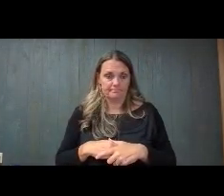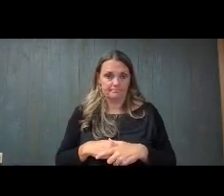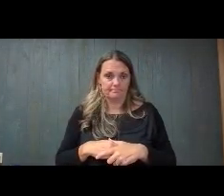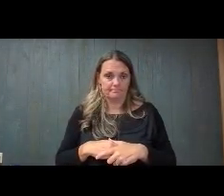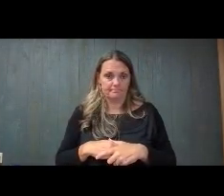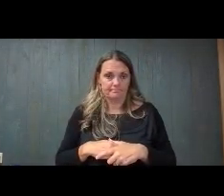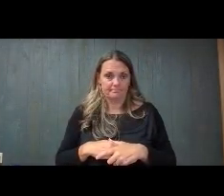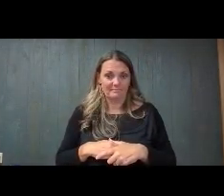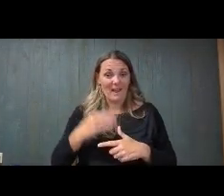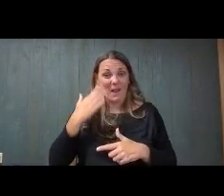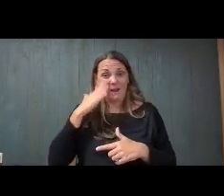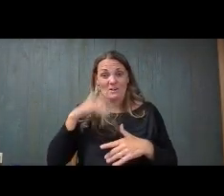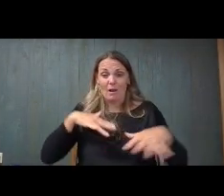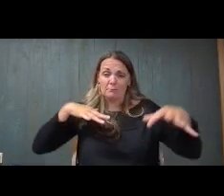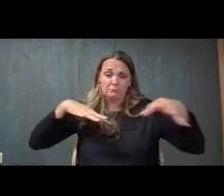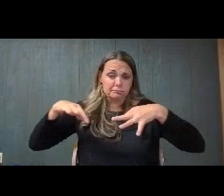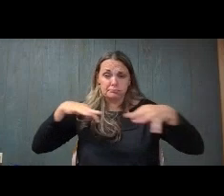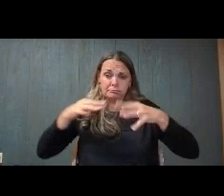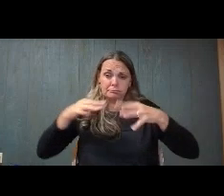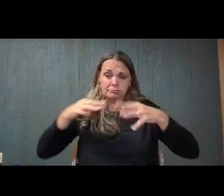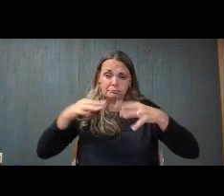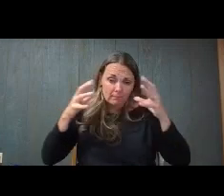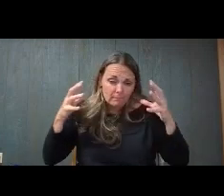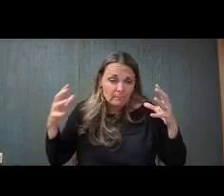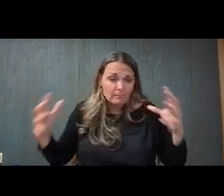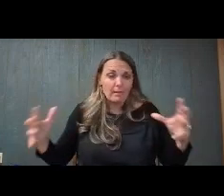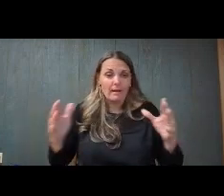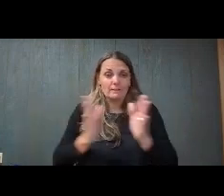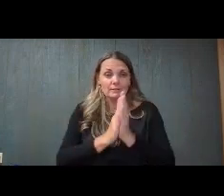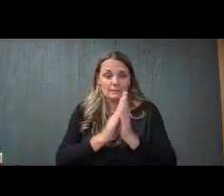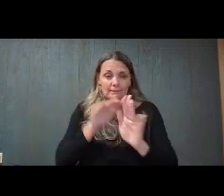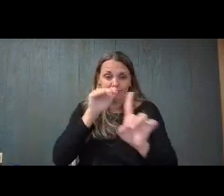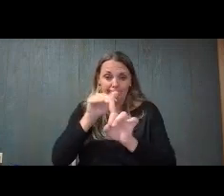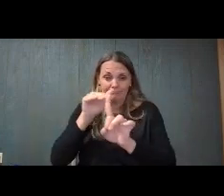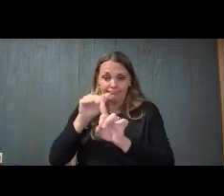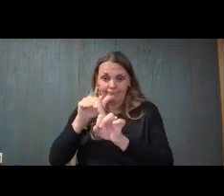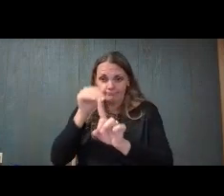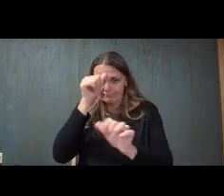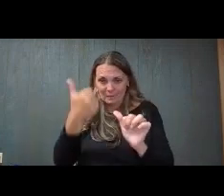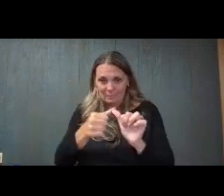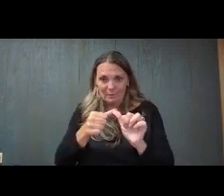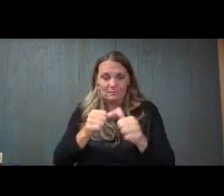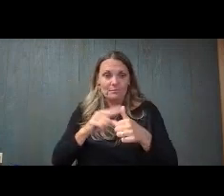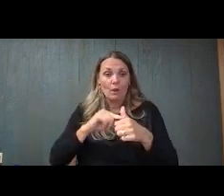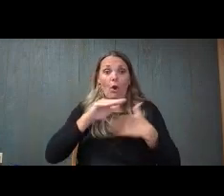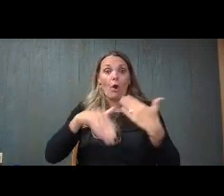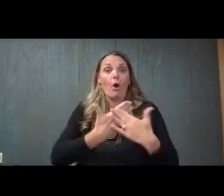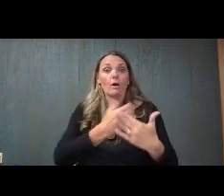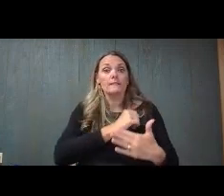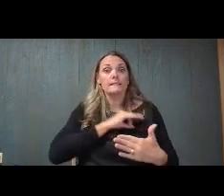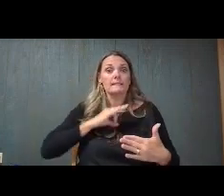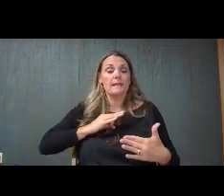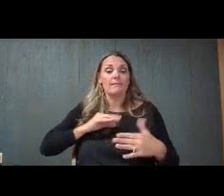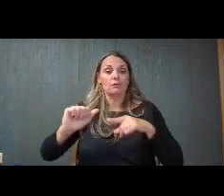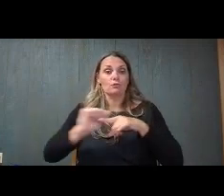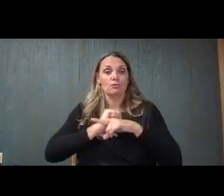I know we covered a lot during this webinar, so just some reminders. All staffing and training templates for the project